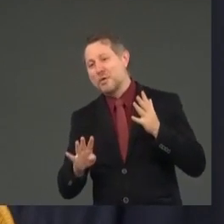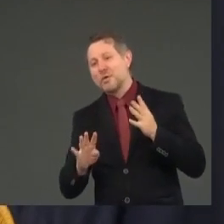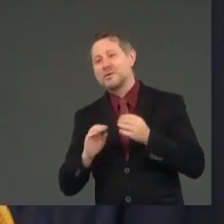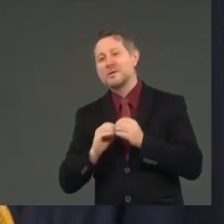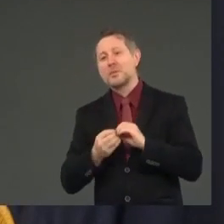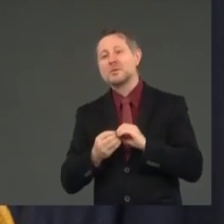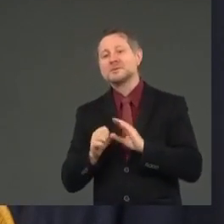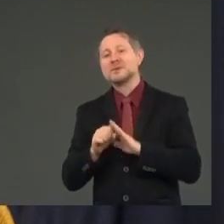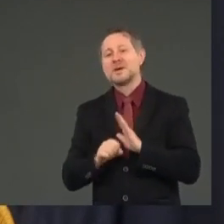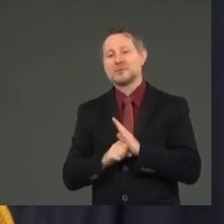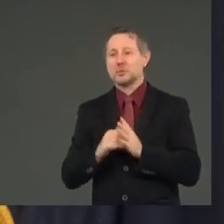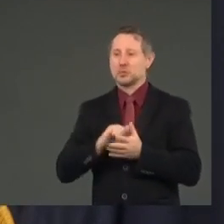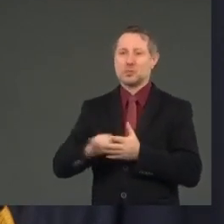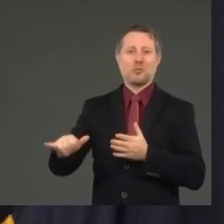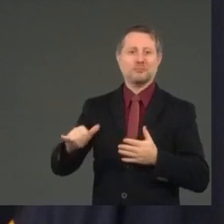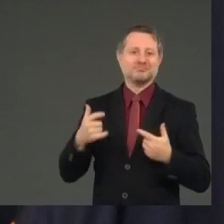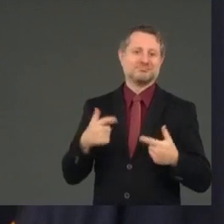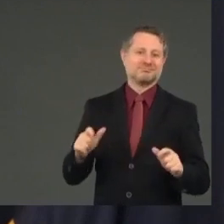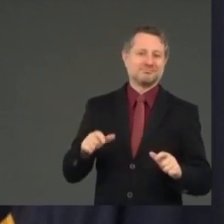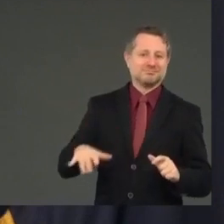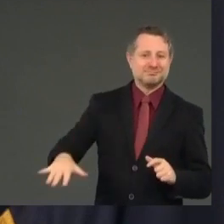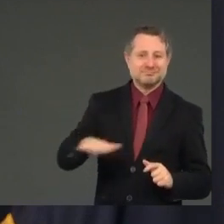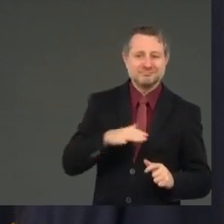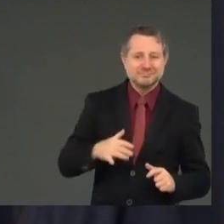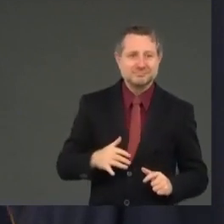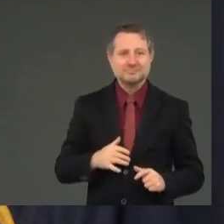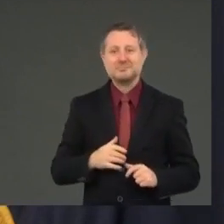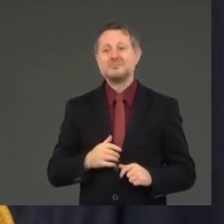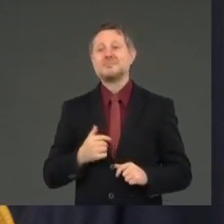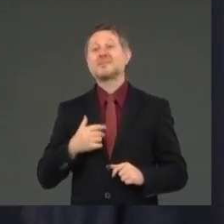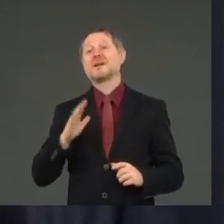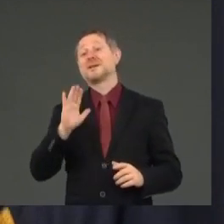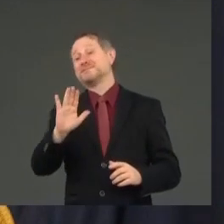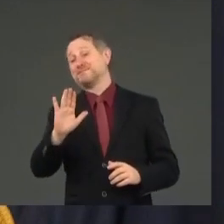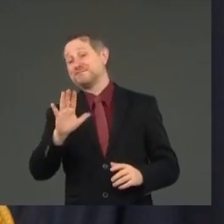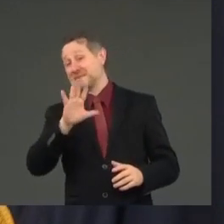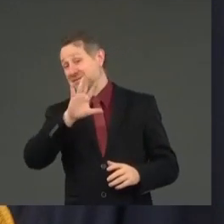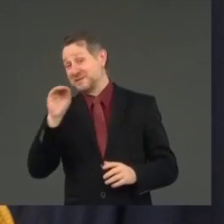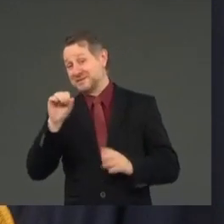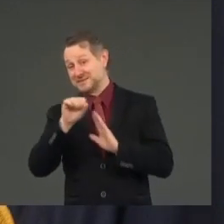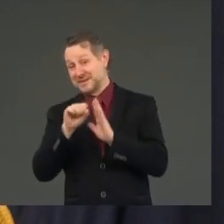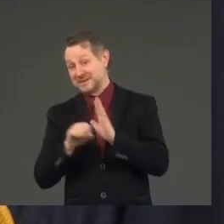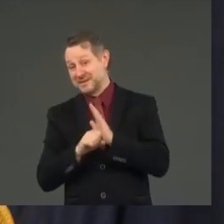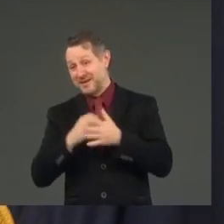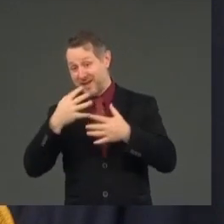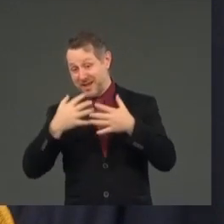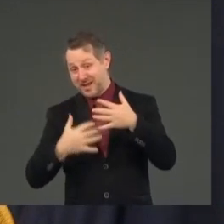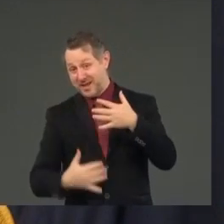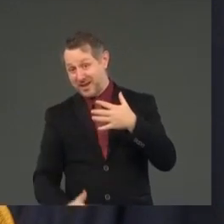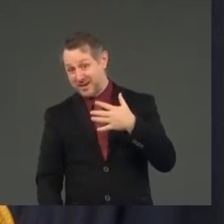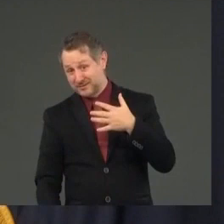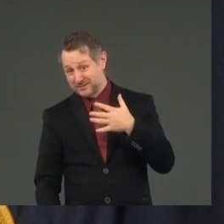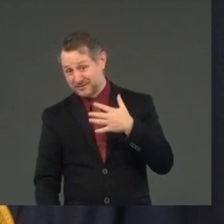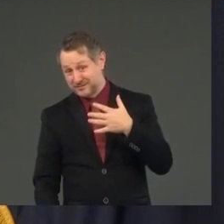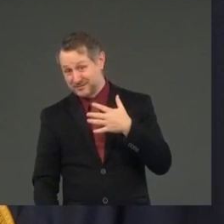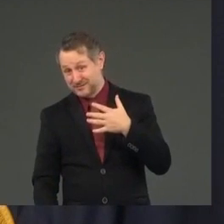IN TERMS OF PER CAPITA DEATHS IN NURSING HOMES, RIGHT?